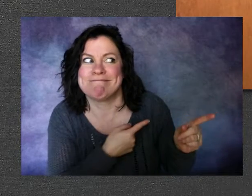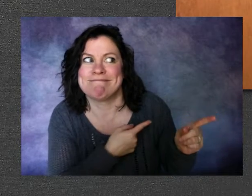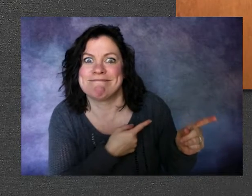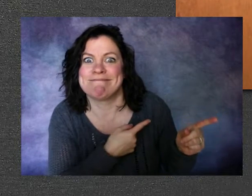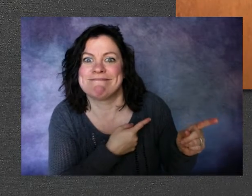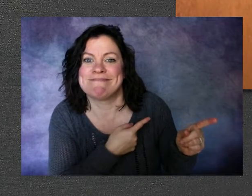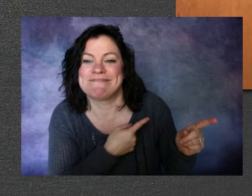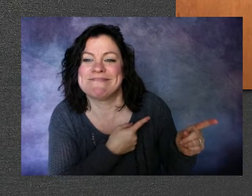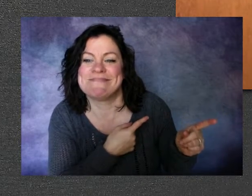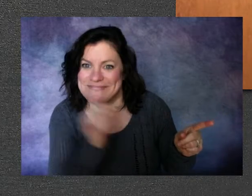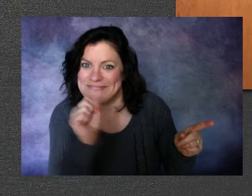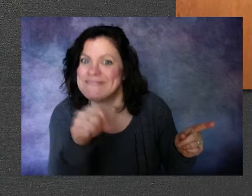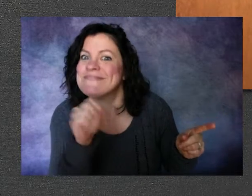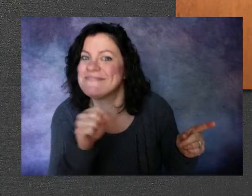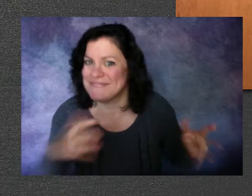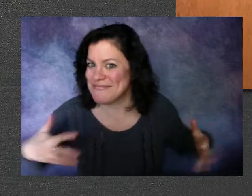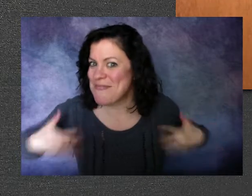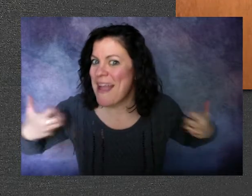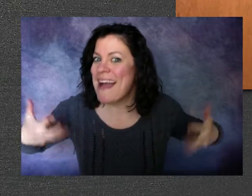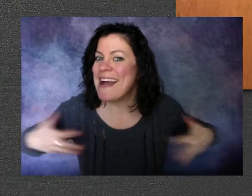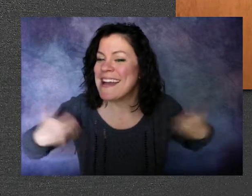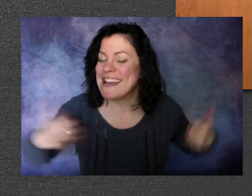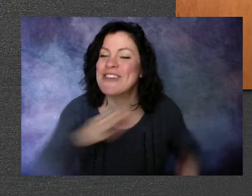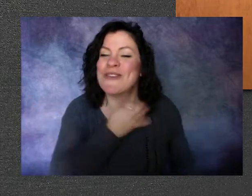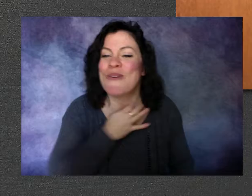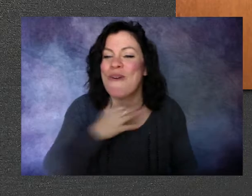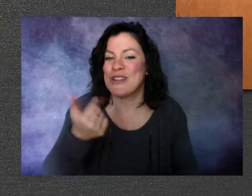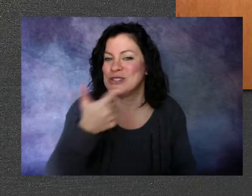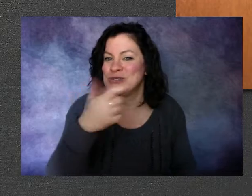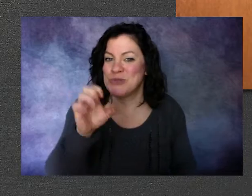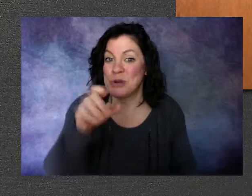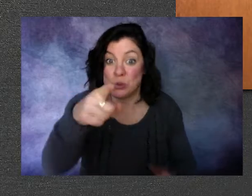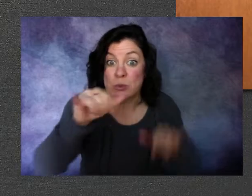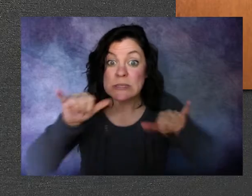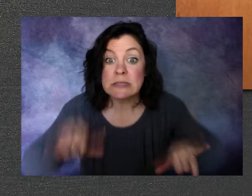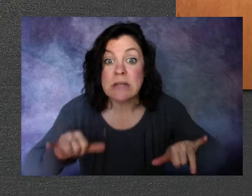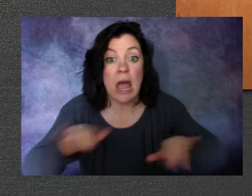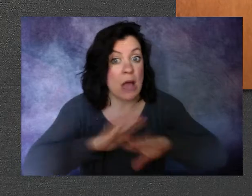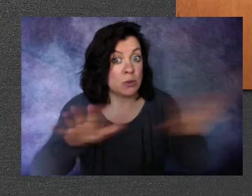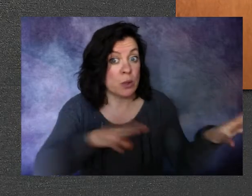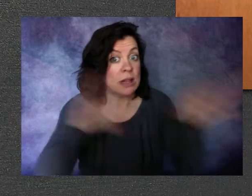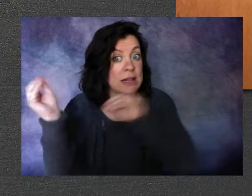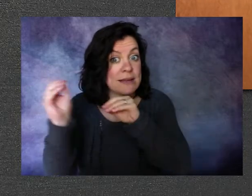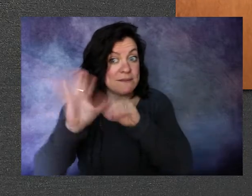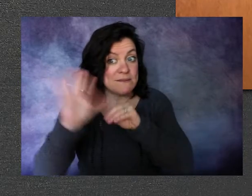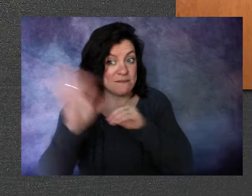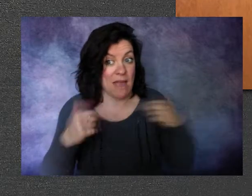Yes, it is going to be about Curious George. So you stay right there. And while I go get that book,